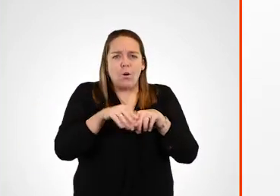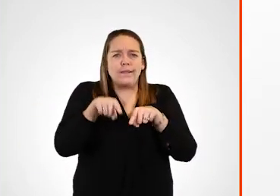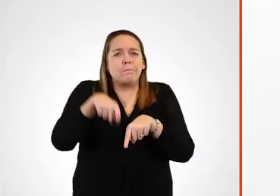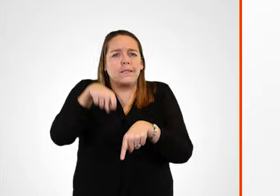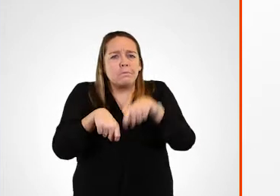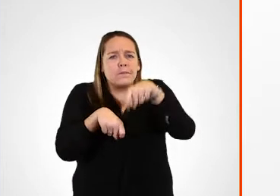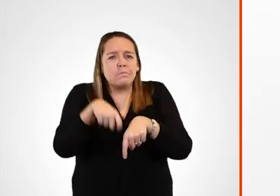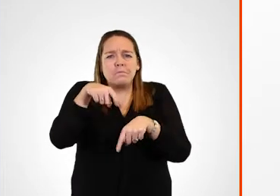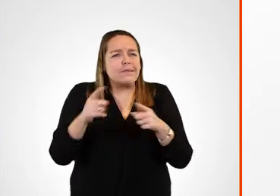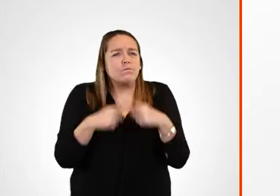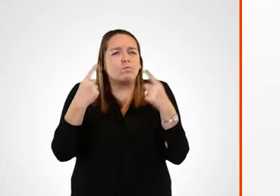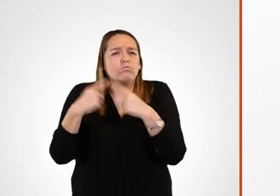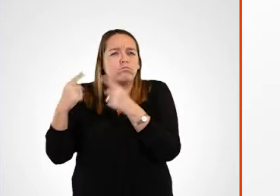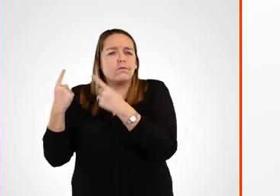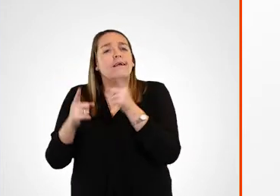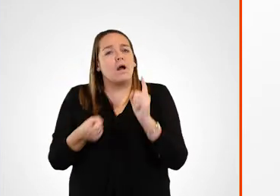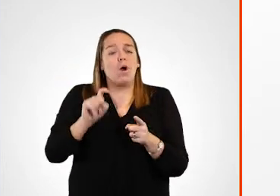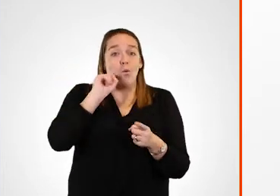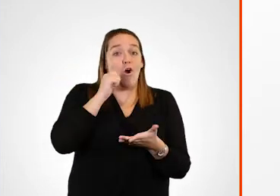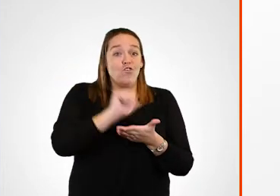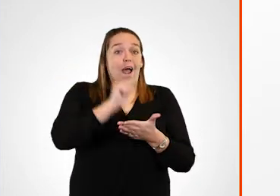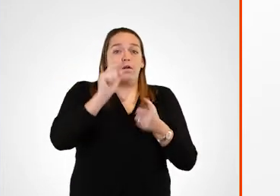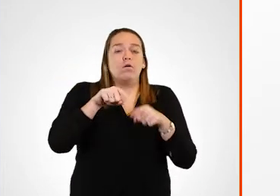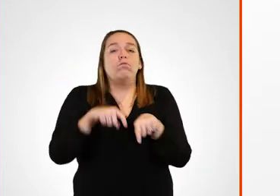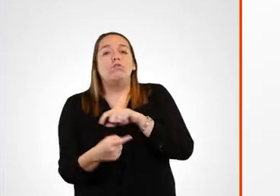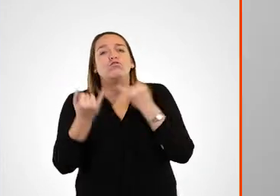for example - sometimes they're going to get it right and sometimes they're not.